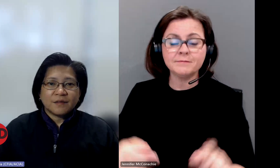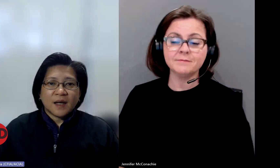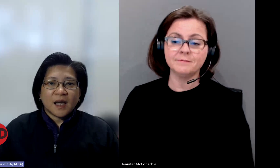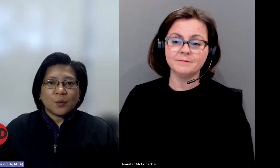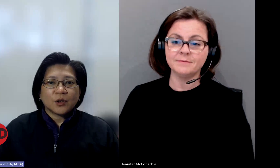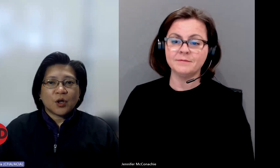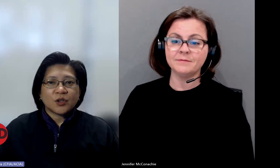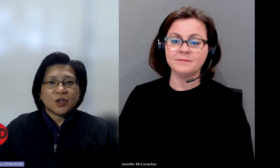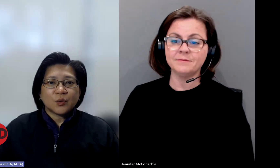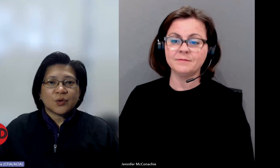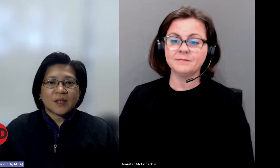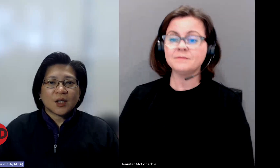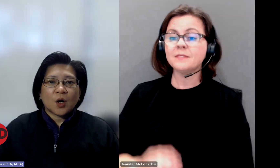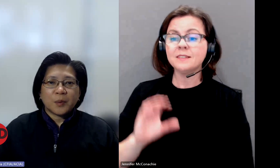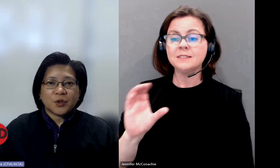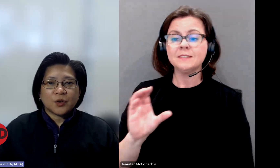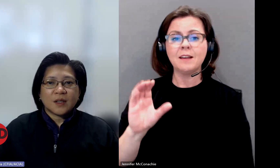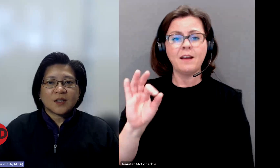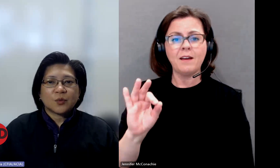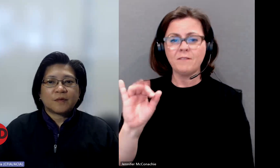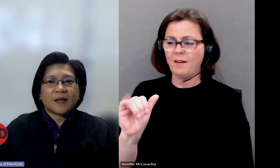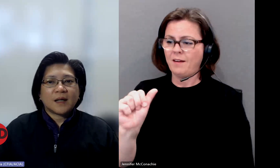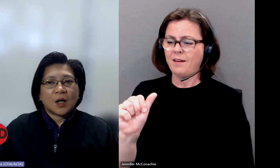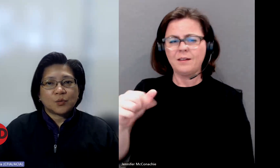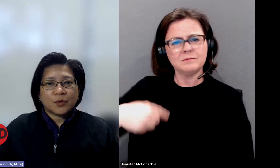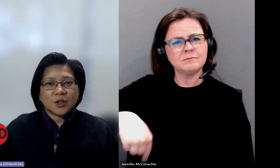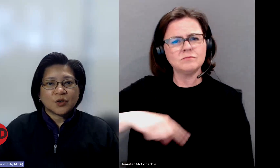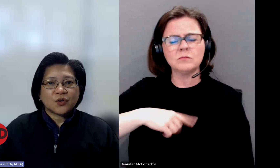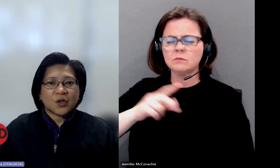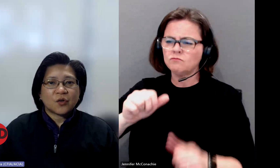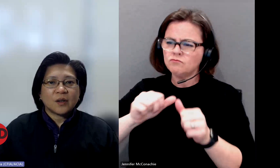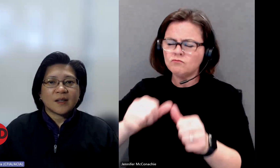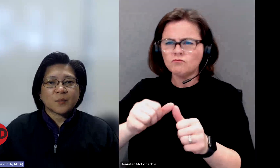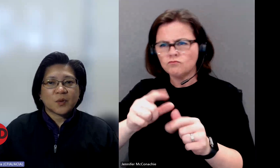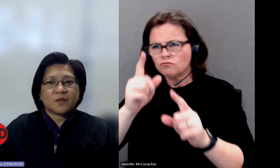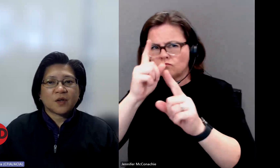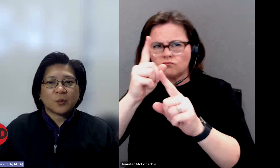is hard of hearing. The CFIA will continue to seek opportunities